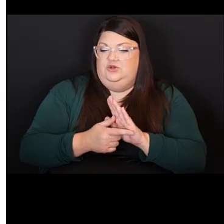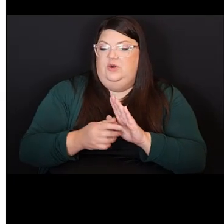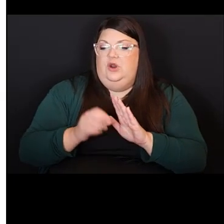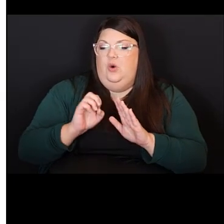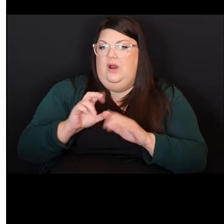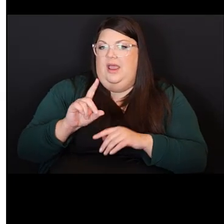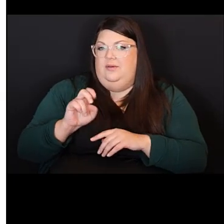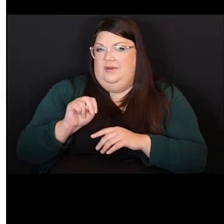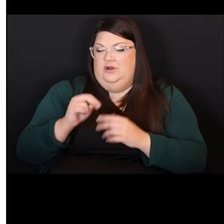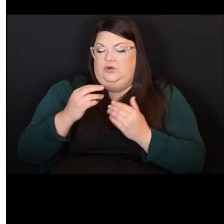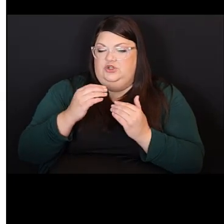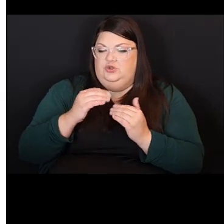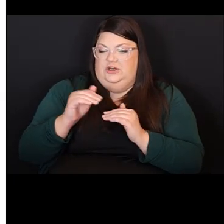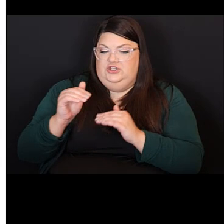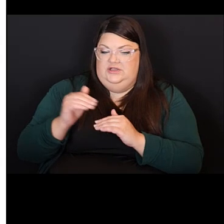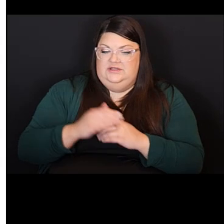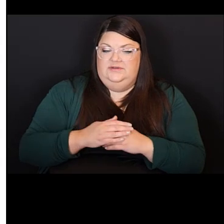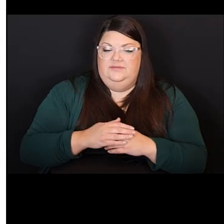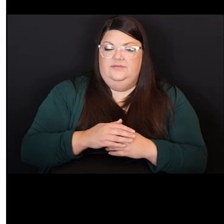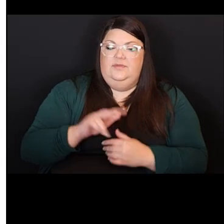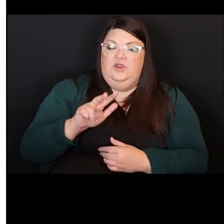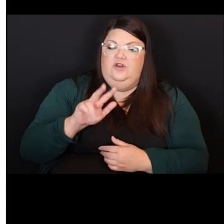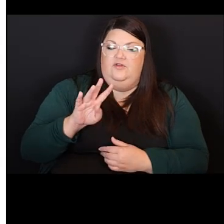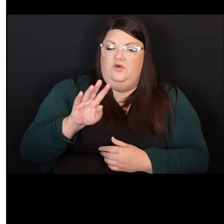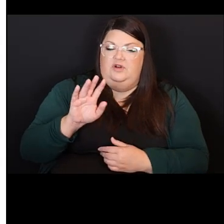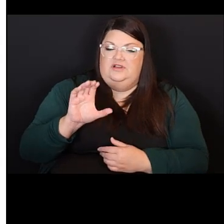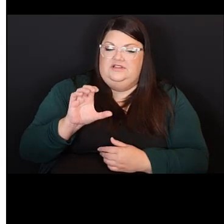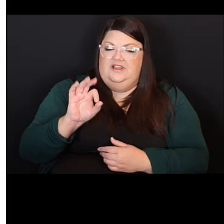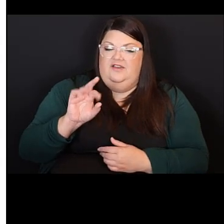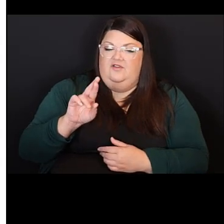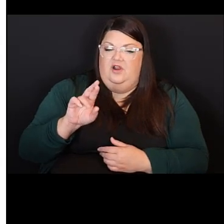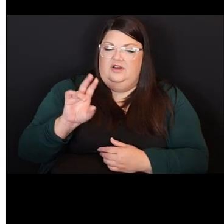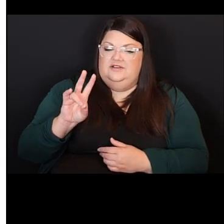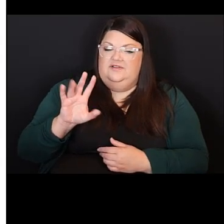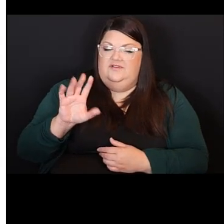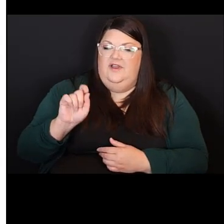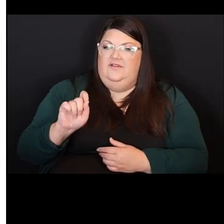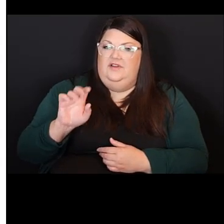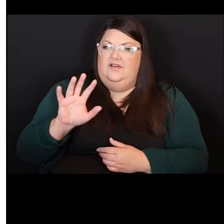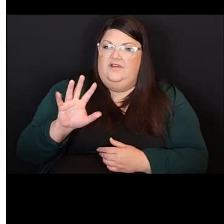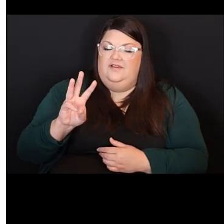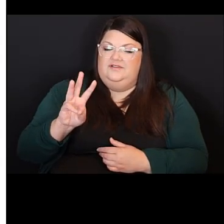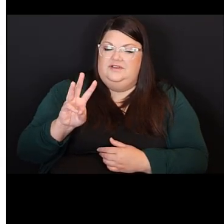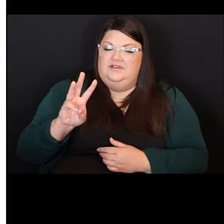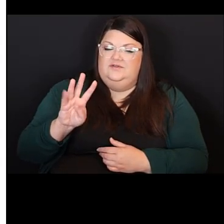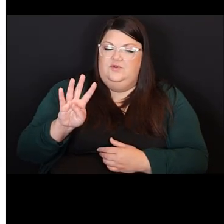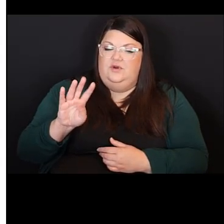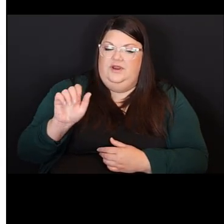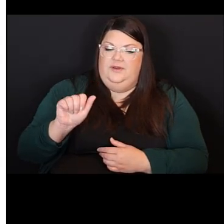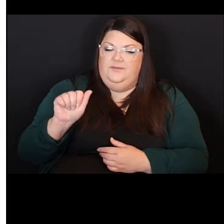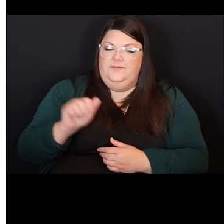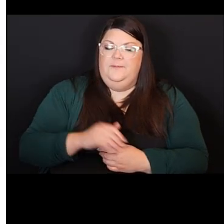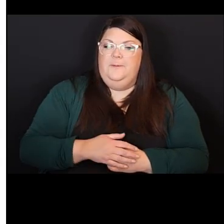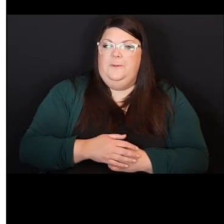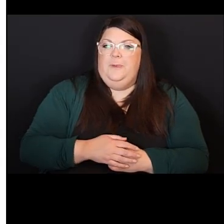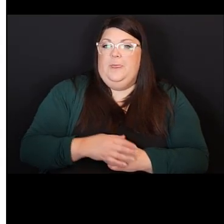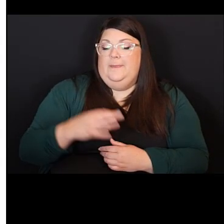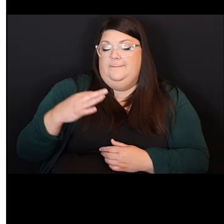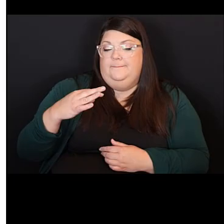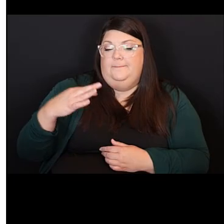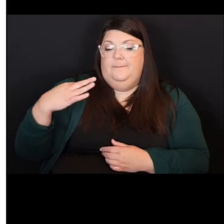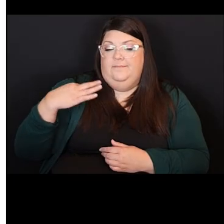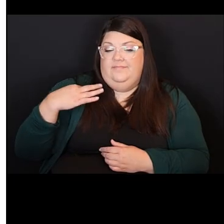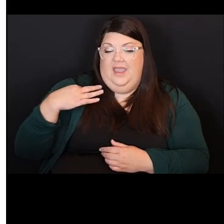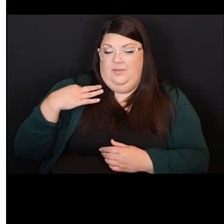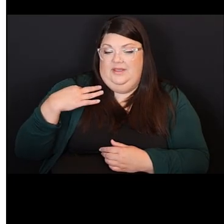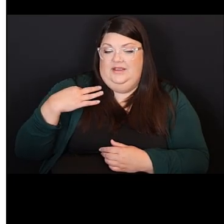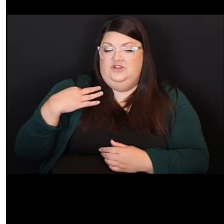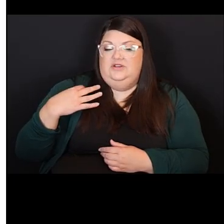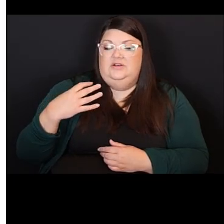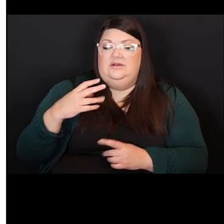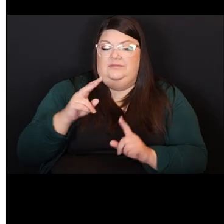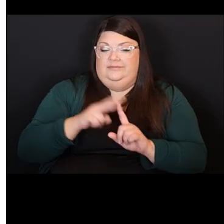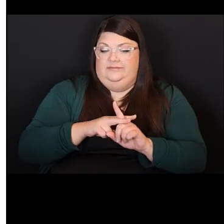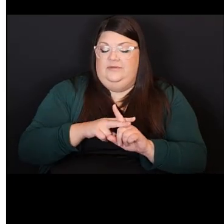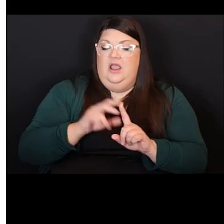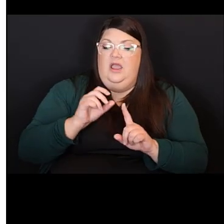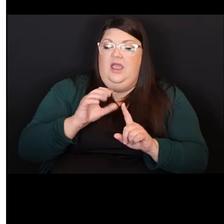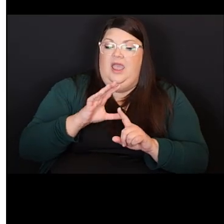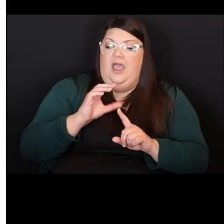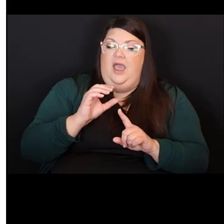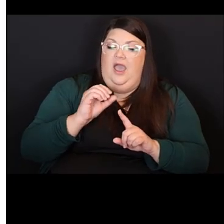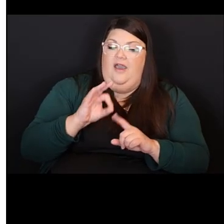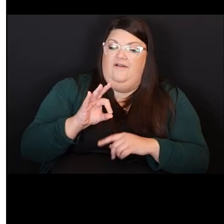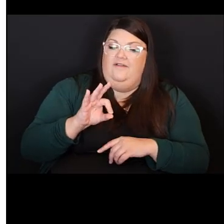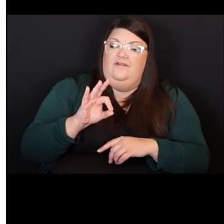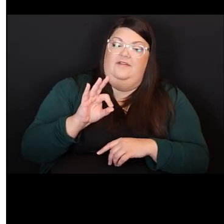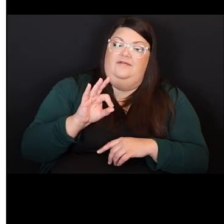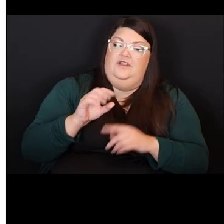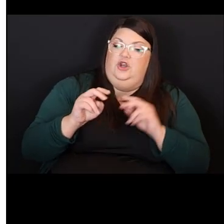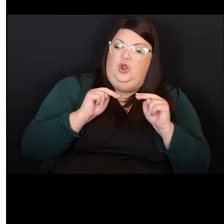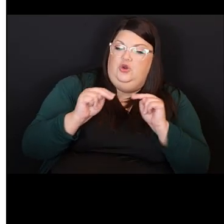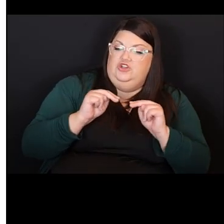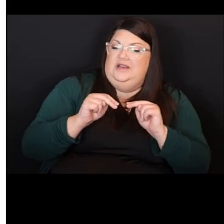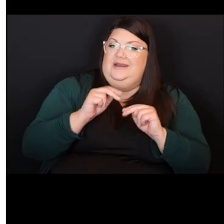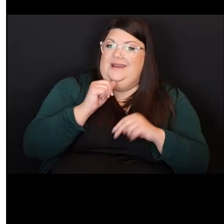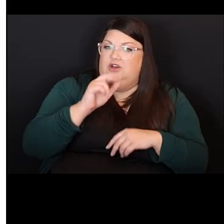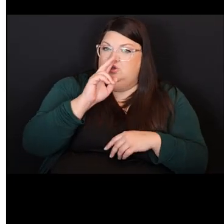administrative restrictions (34 CFR 75.564(a)) Application of the negotiated indirect cost rate